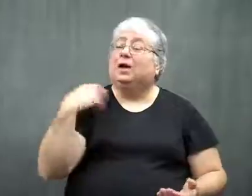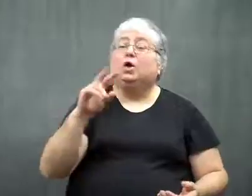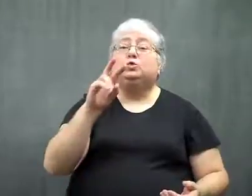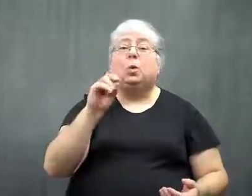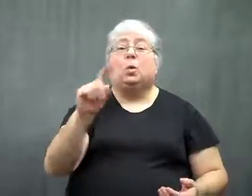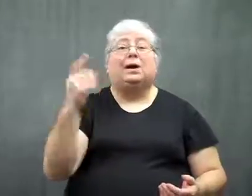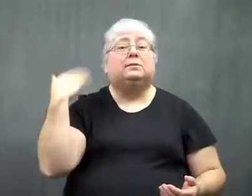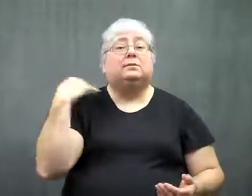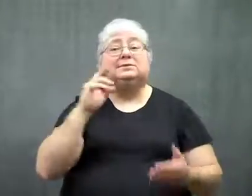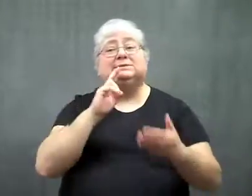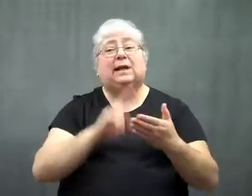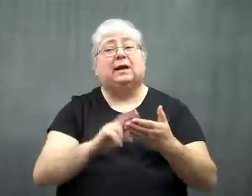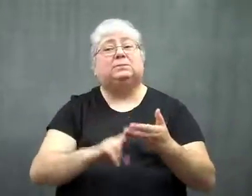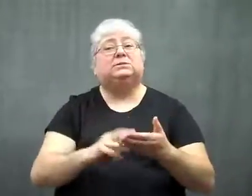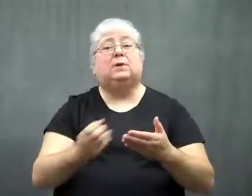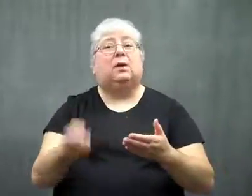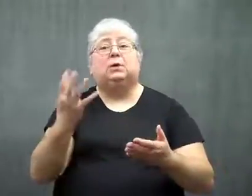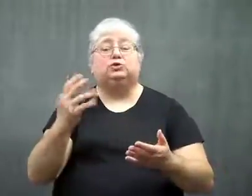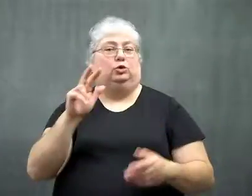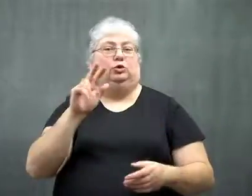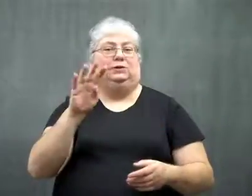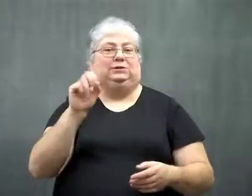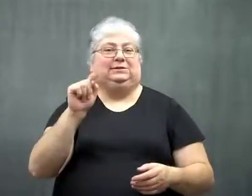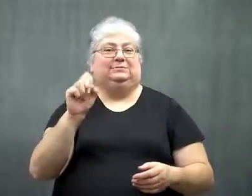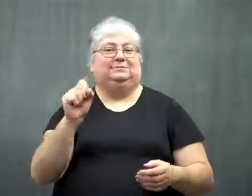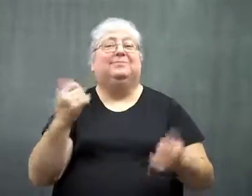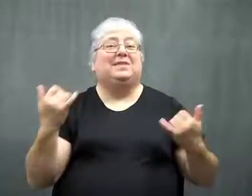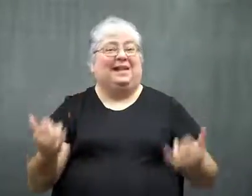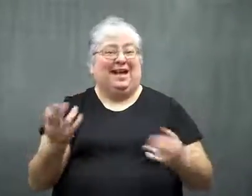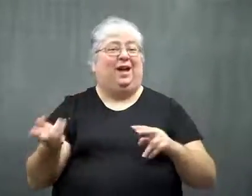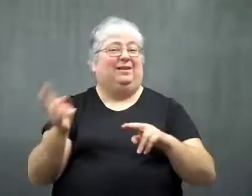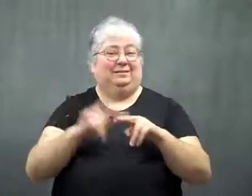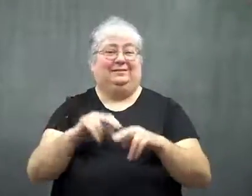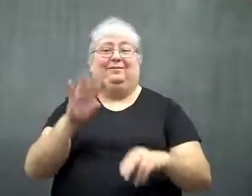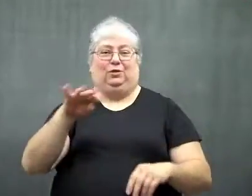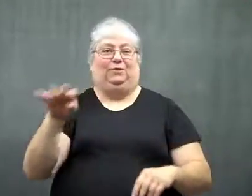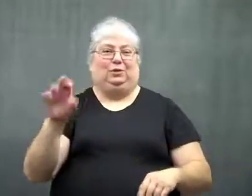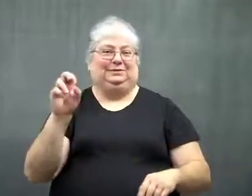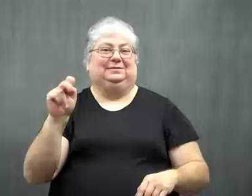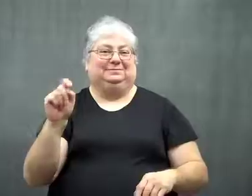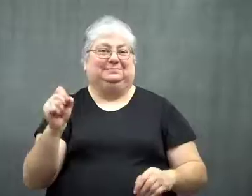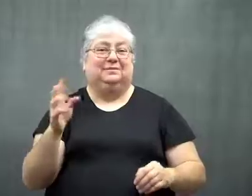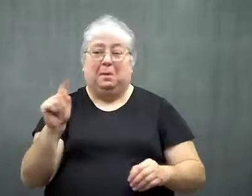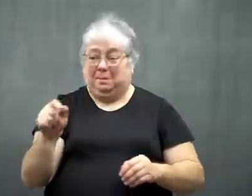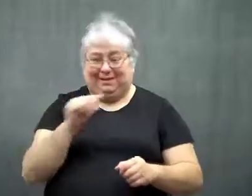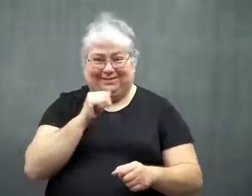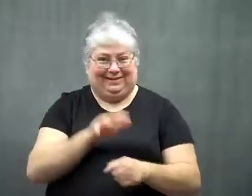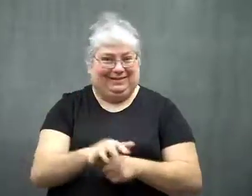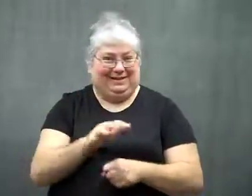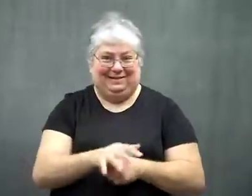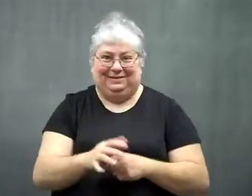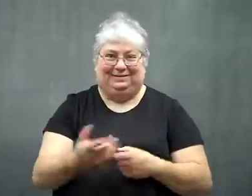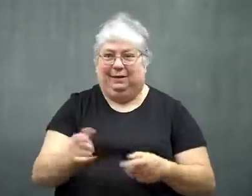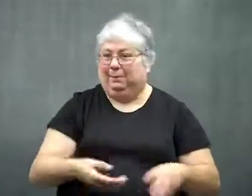10 years ago, stamps were 34 cents.